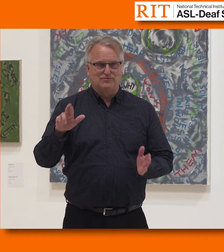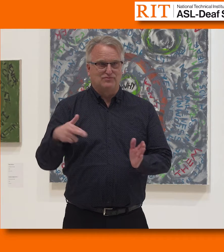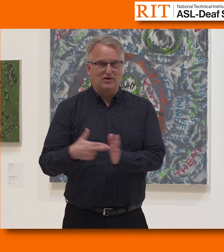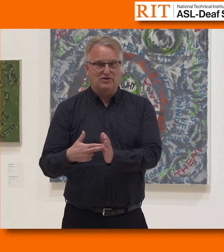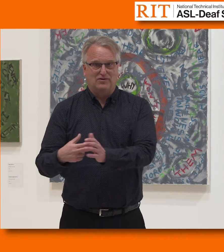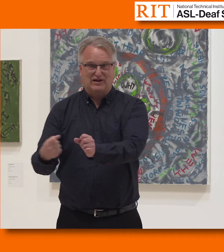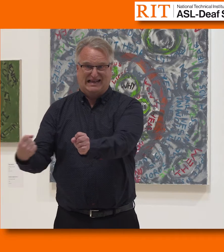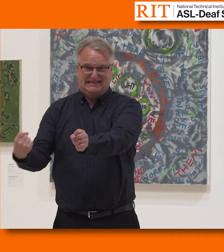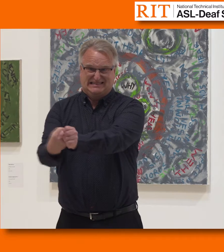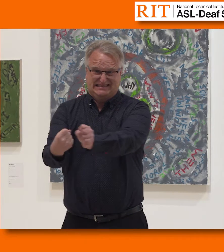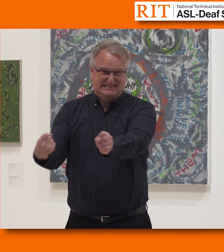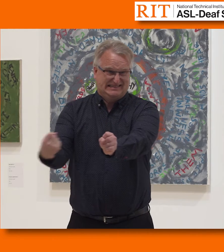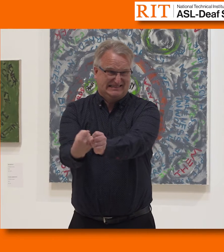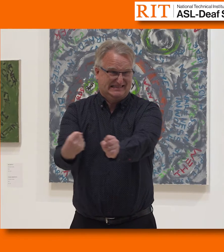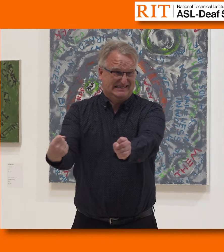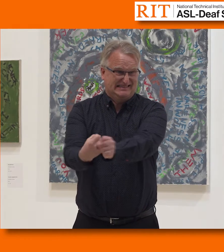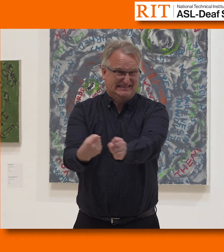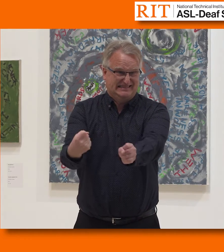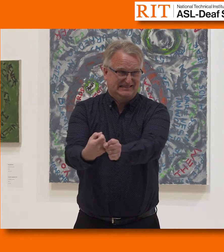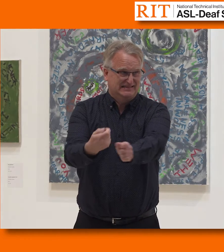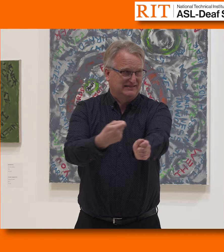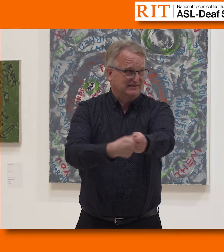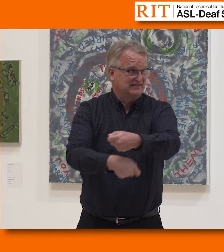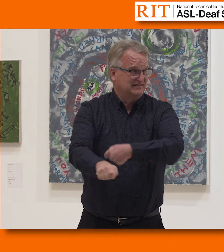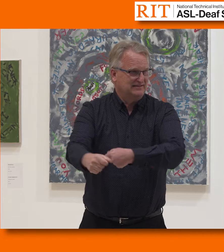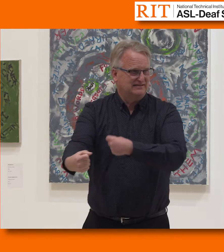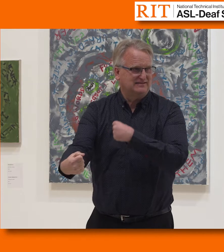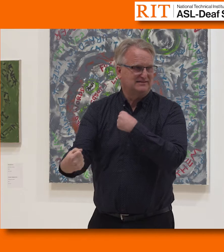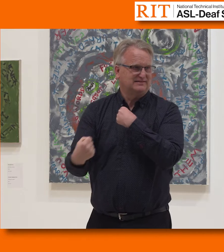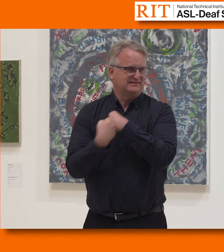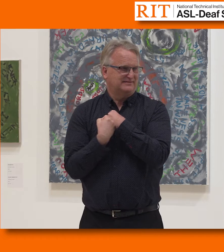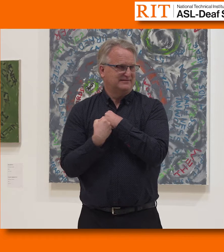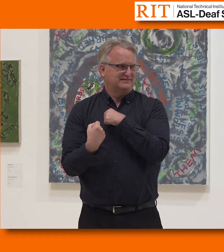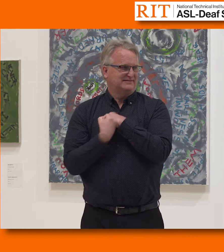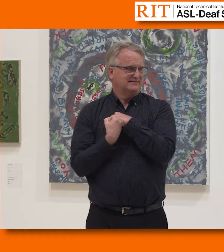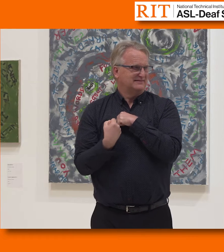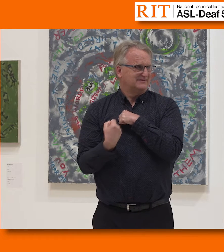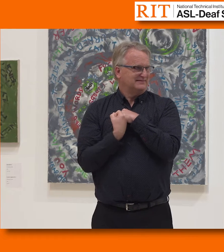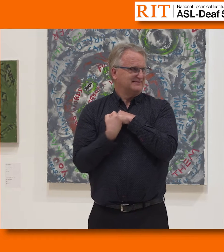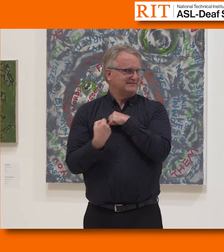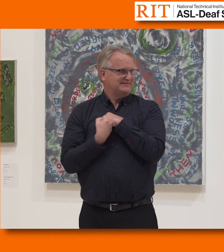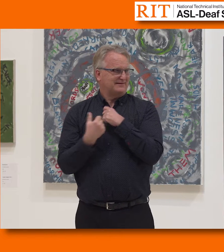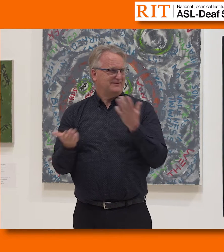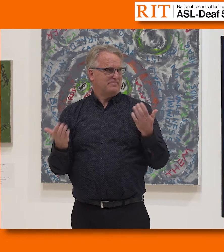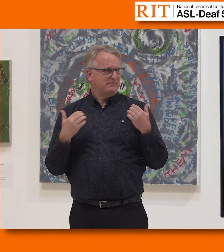Now, normally, traditionally, the role of a team interpreter is to support the working interpreter.